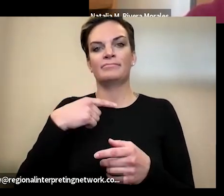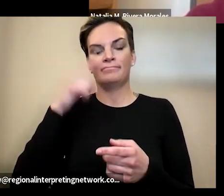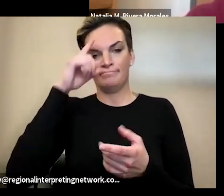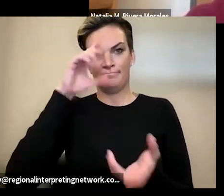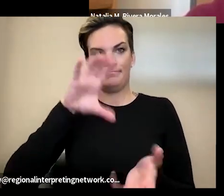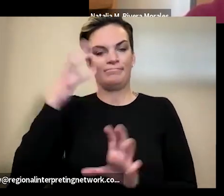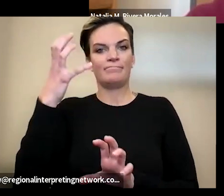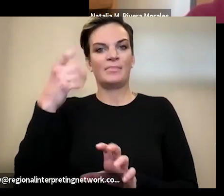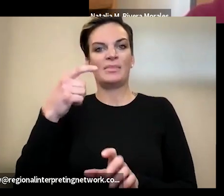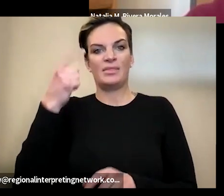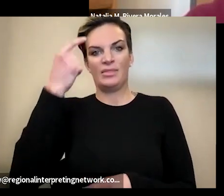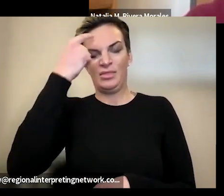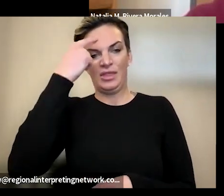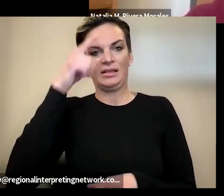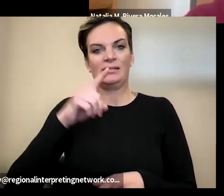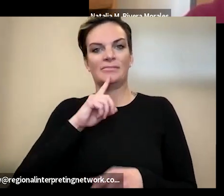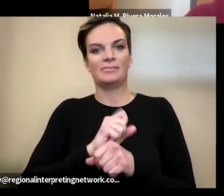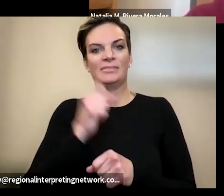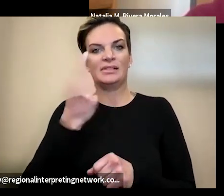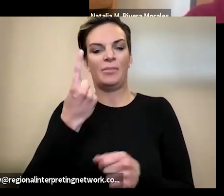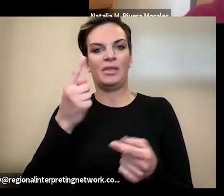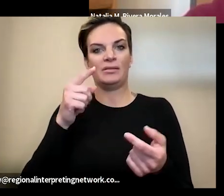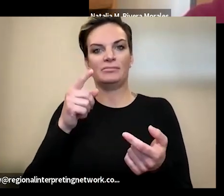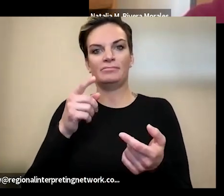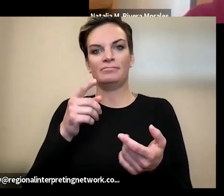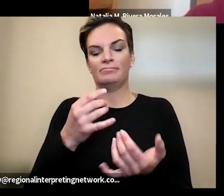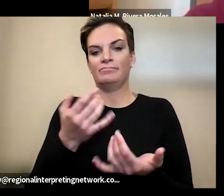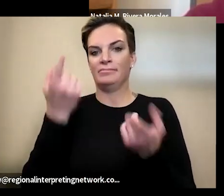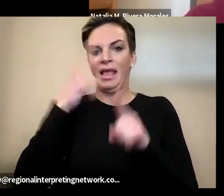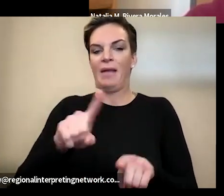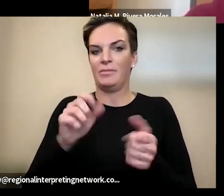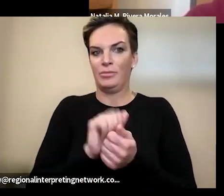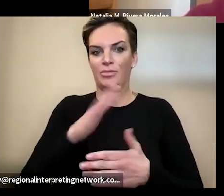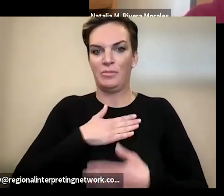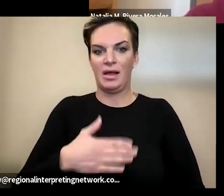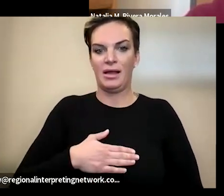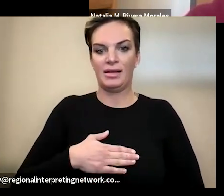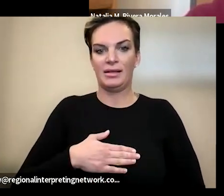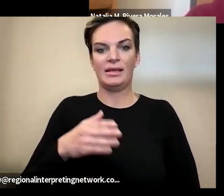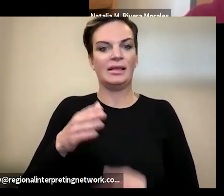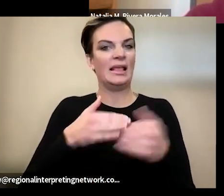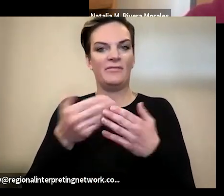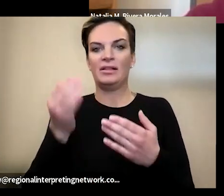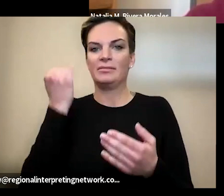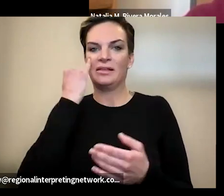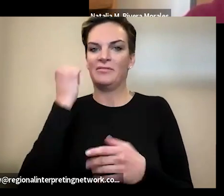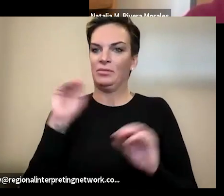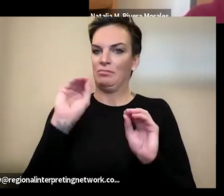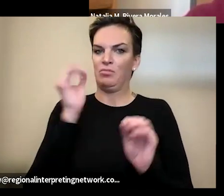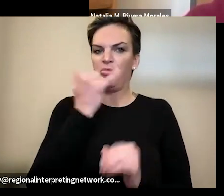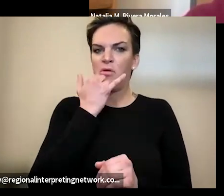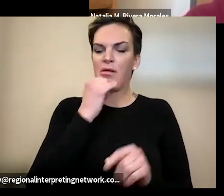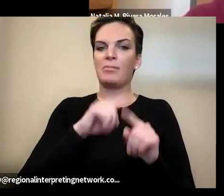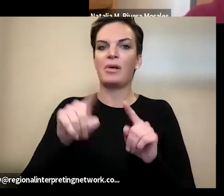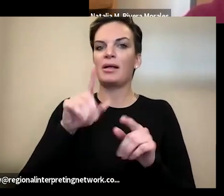to respond to threats that it perceives even when there's no threat there. So, what this means